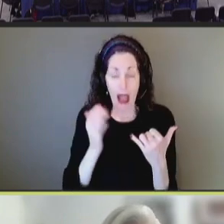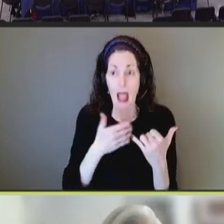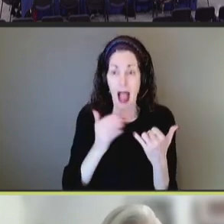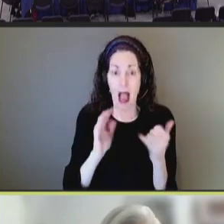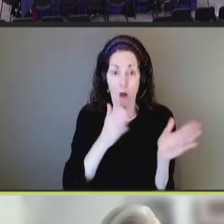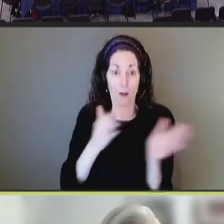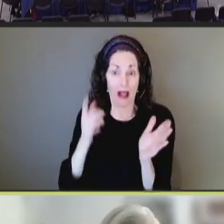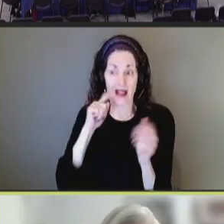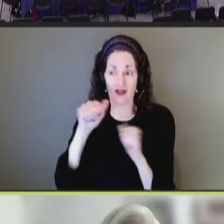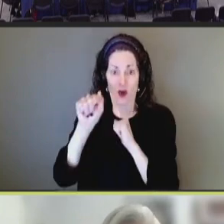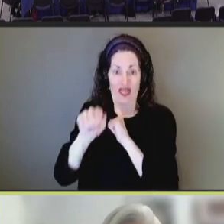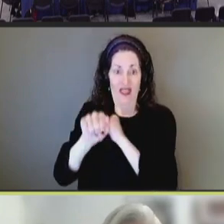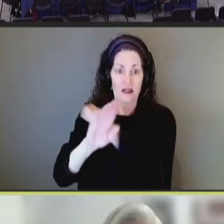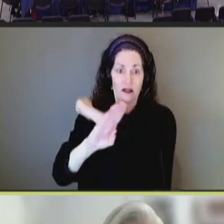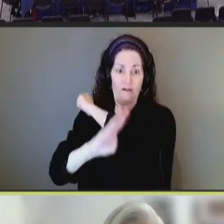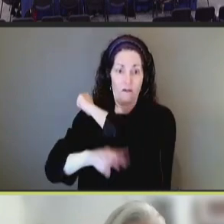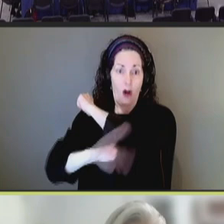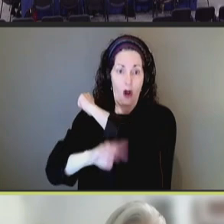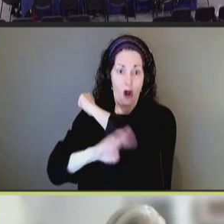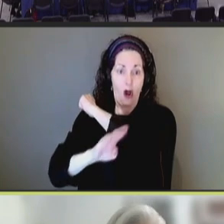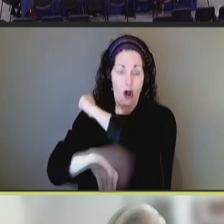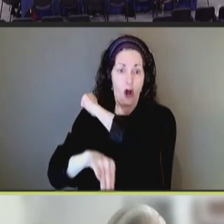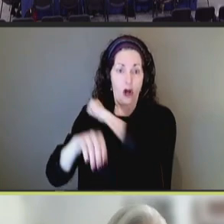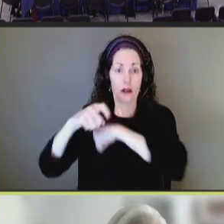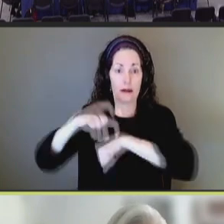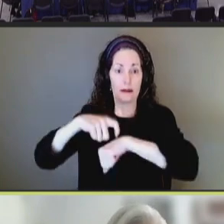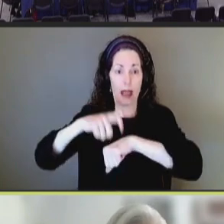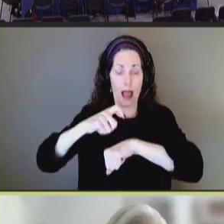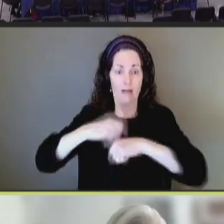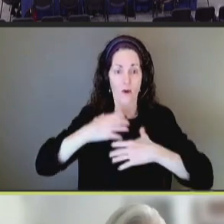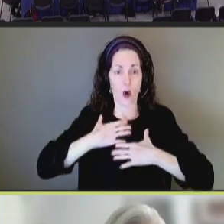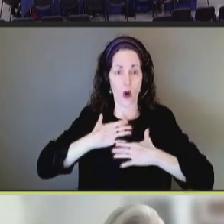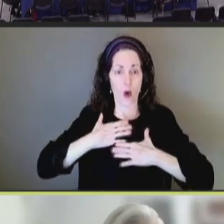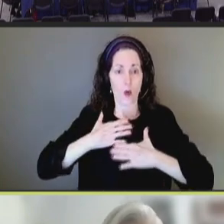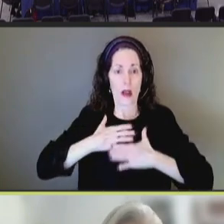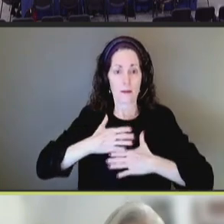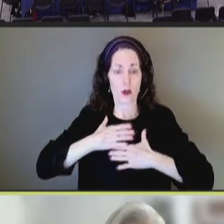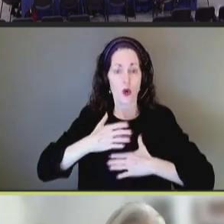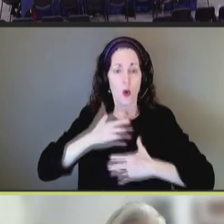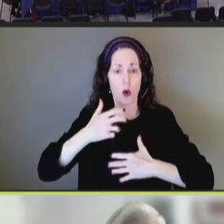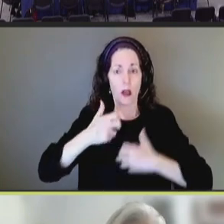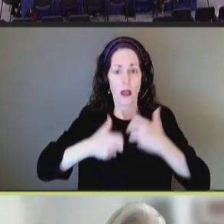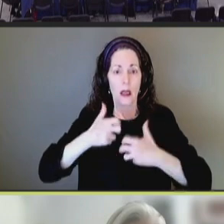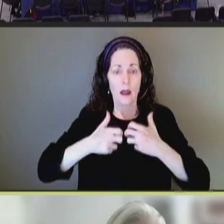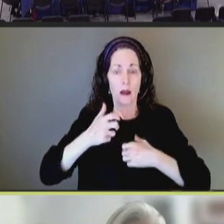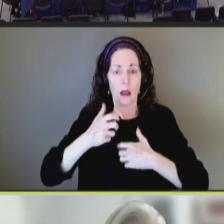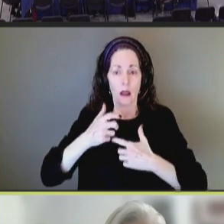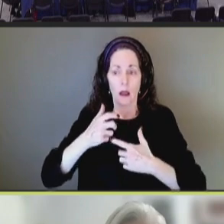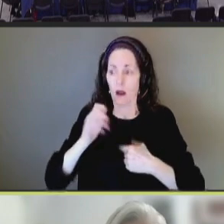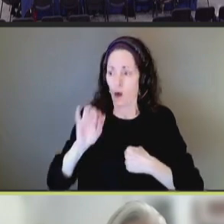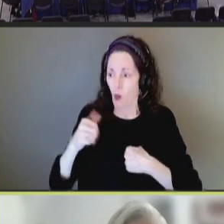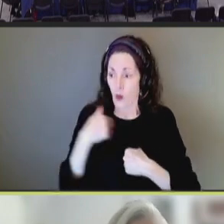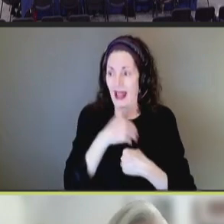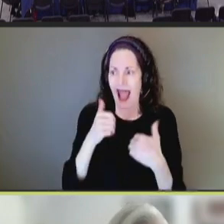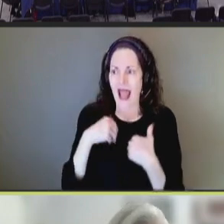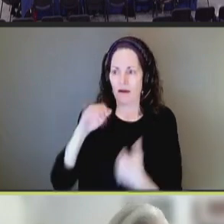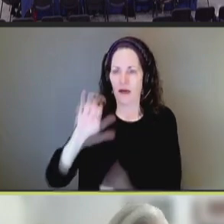season. We have the respiratory virus data channel that posts a lot of our surveillance